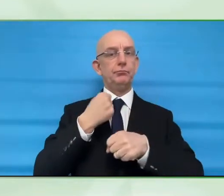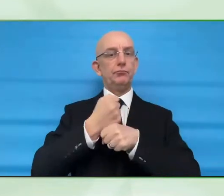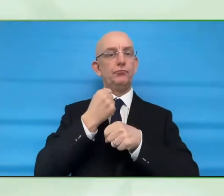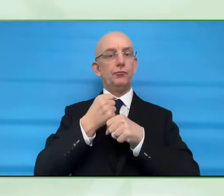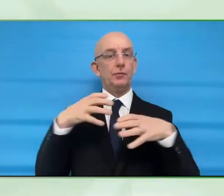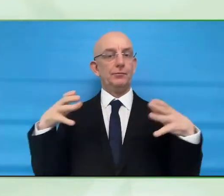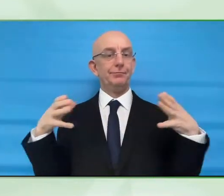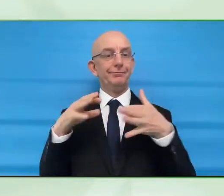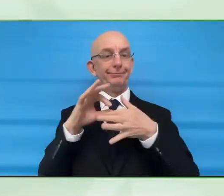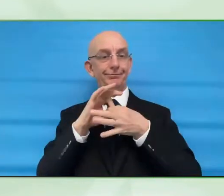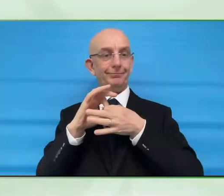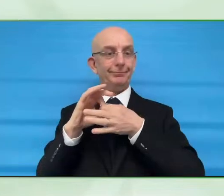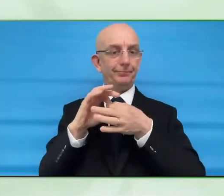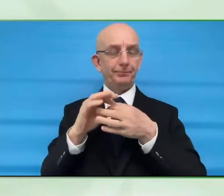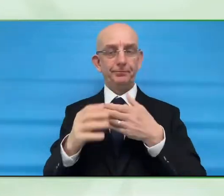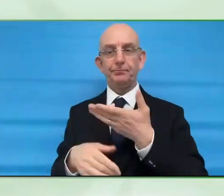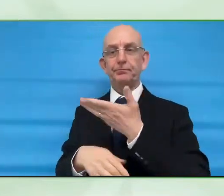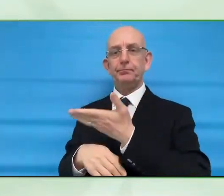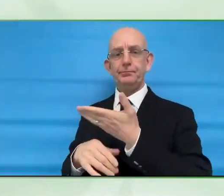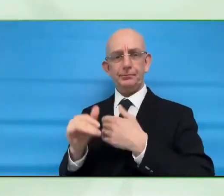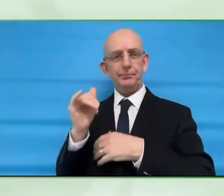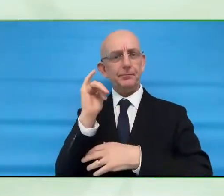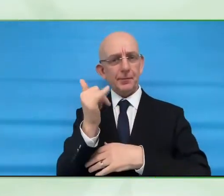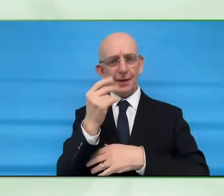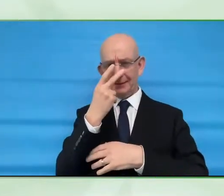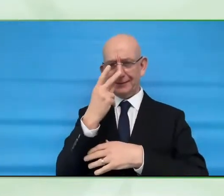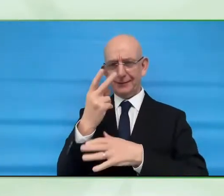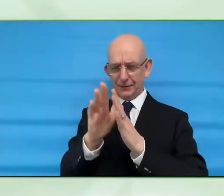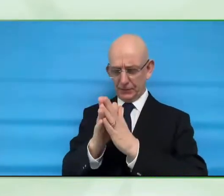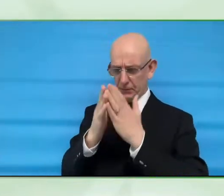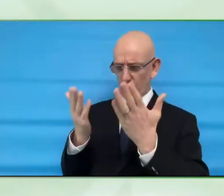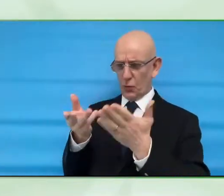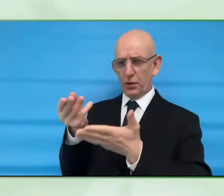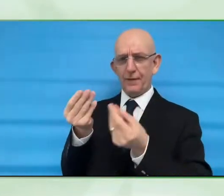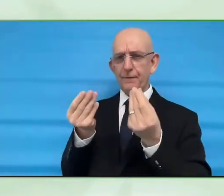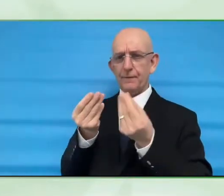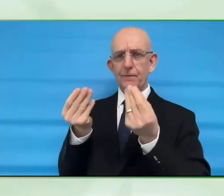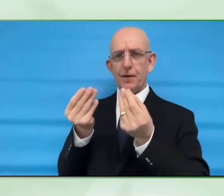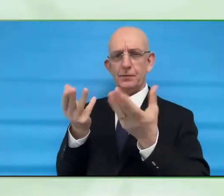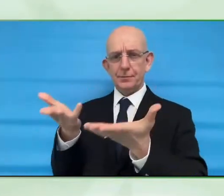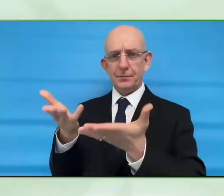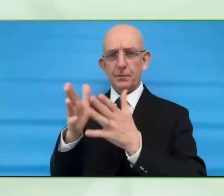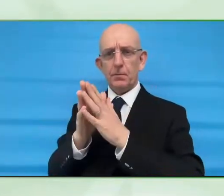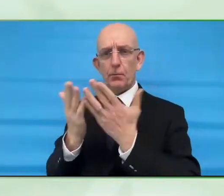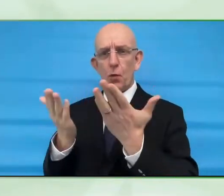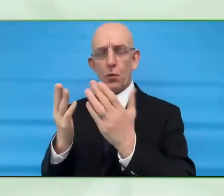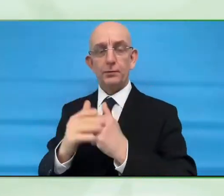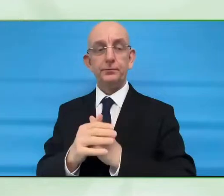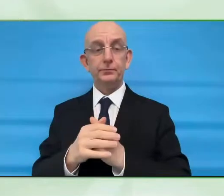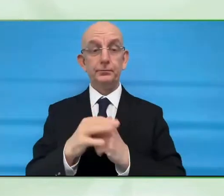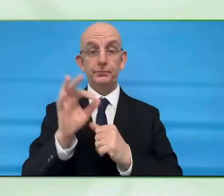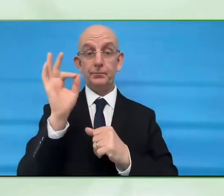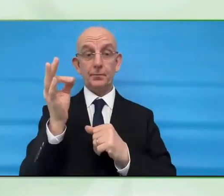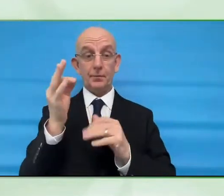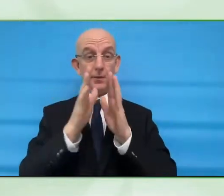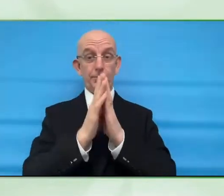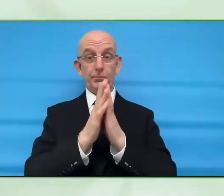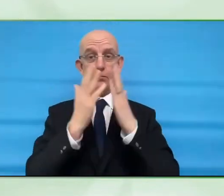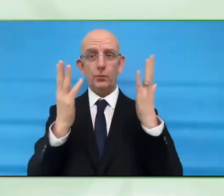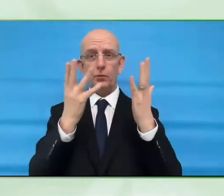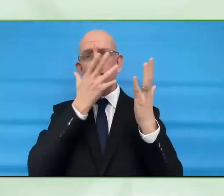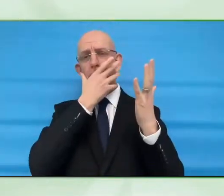The one I am holding right now is small world at the solar system, comets